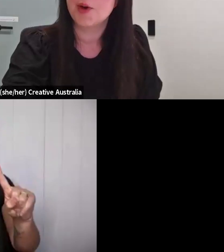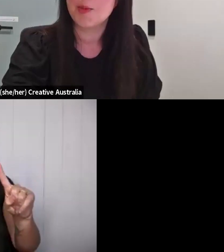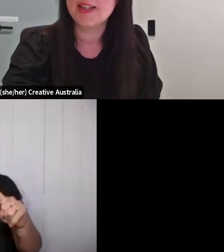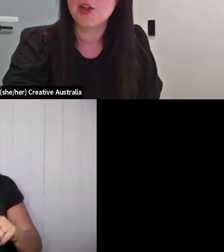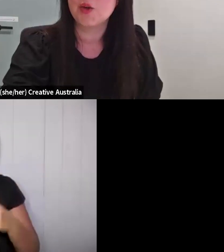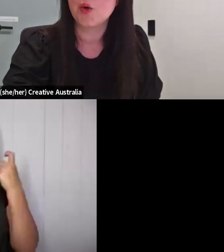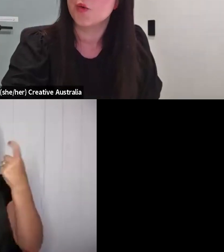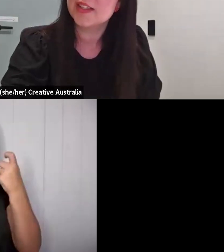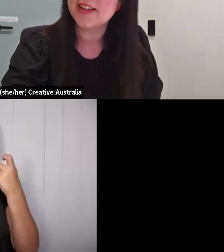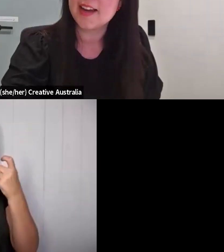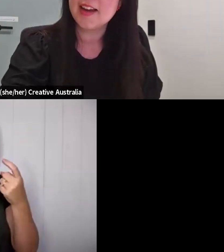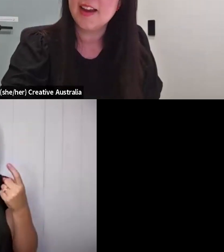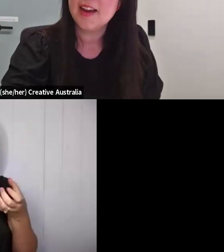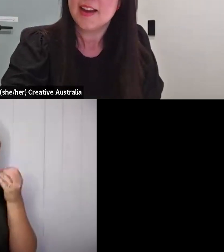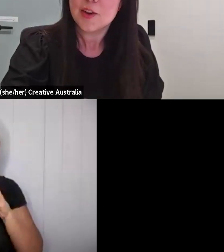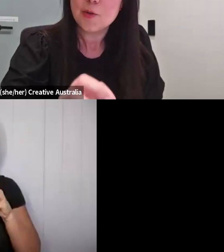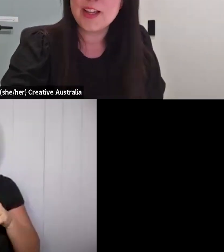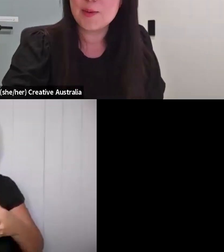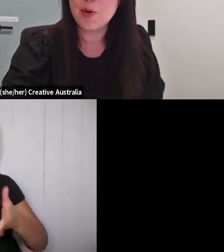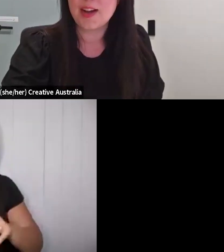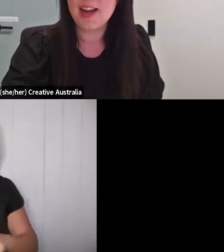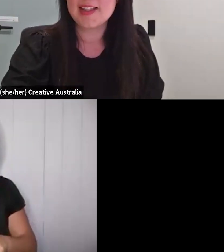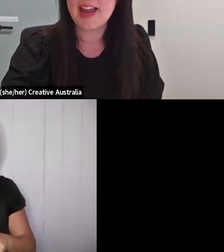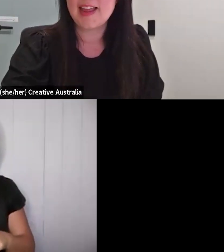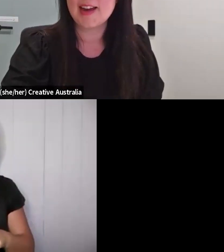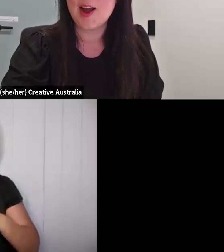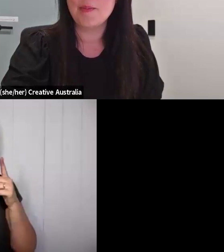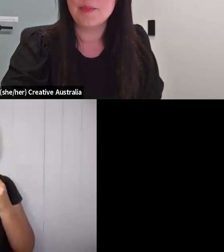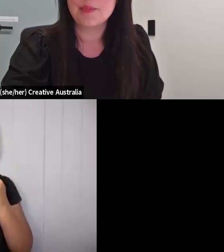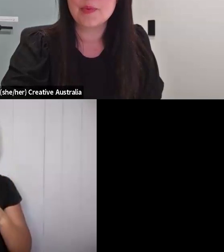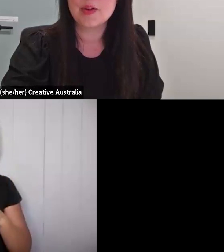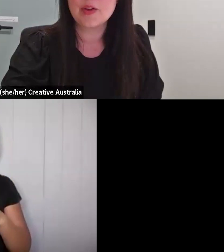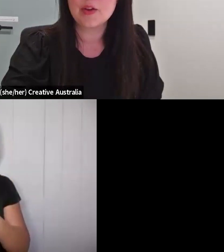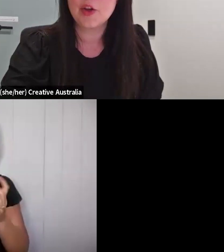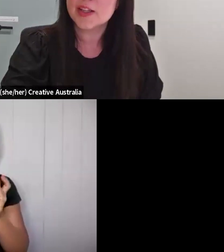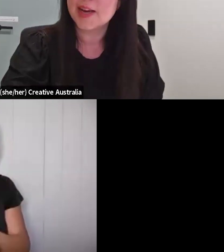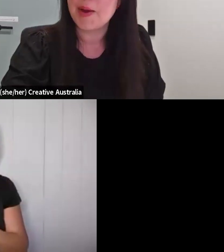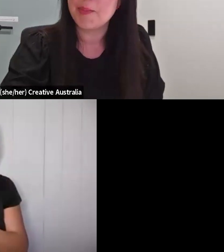experimentation or risk-taking. It is really important here to say that you can see by the